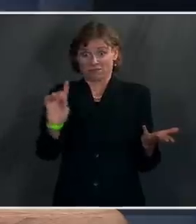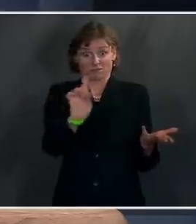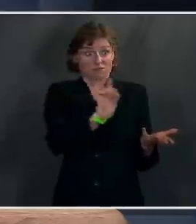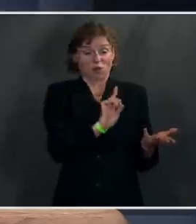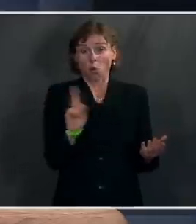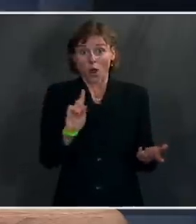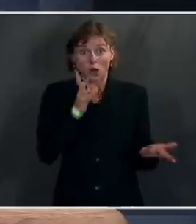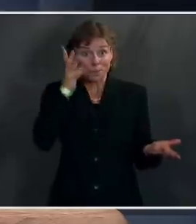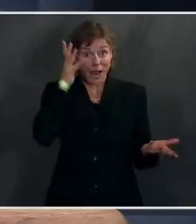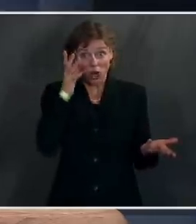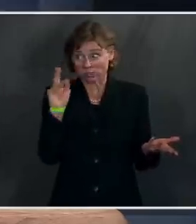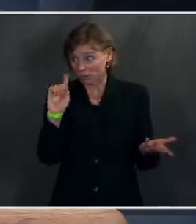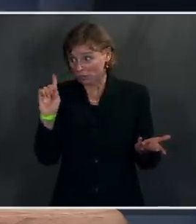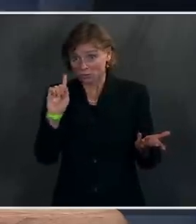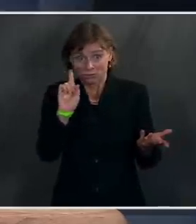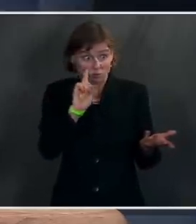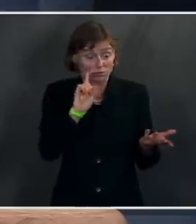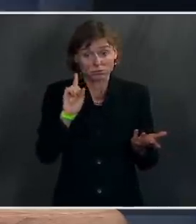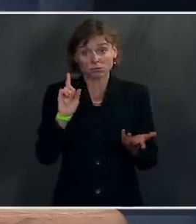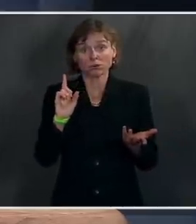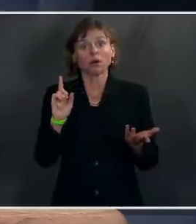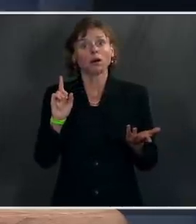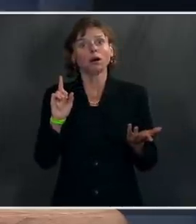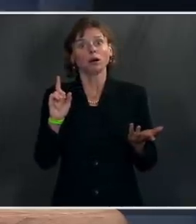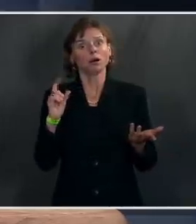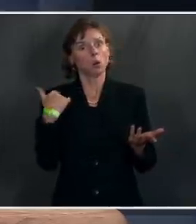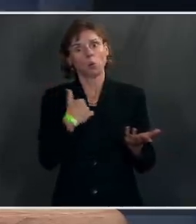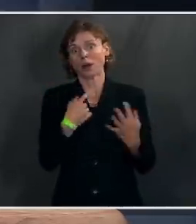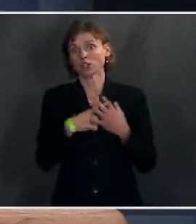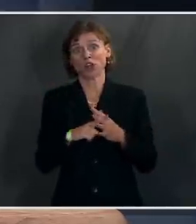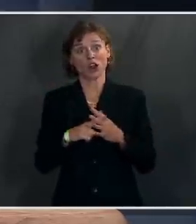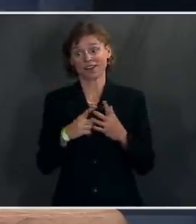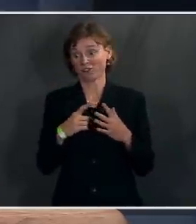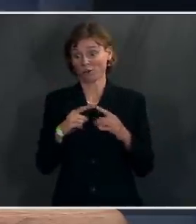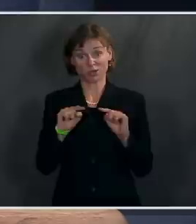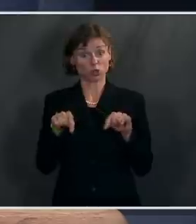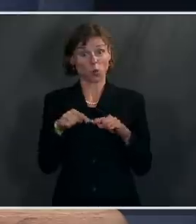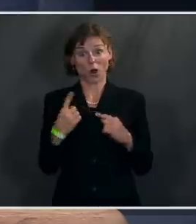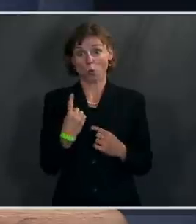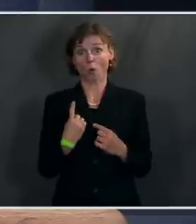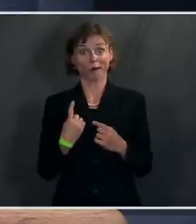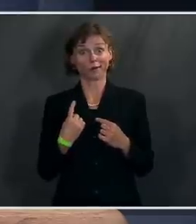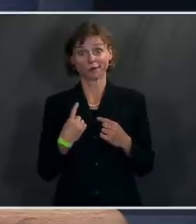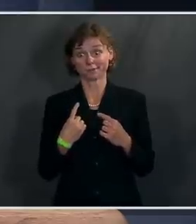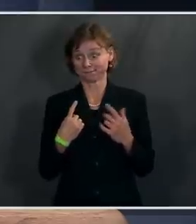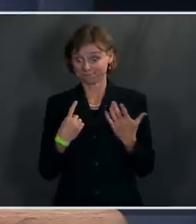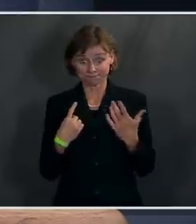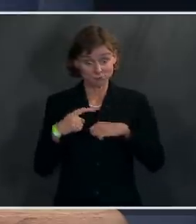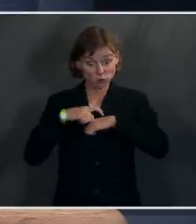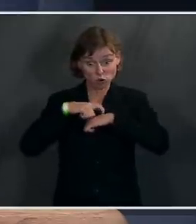And so, we are starting at square one here, but our team wants to ensure that we are providing an update